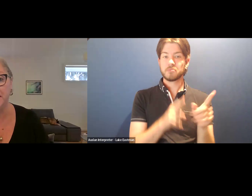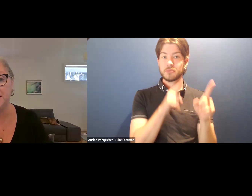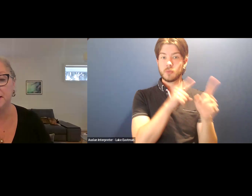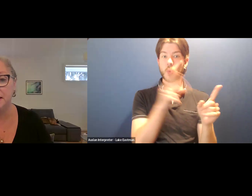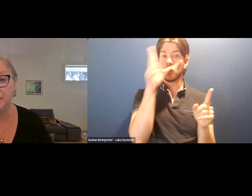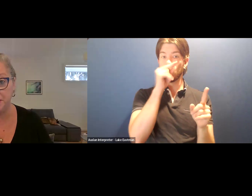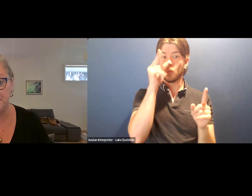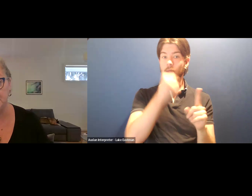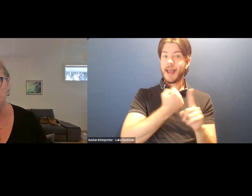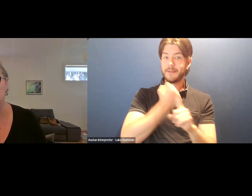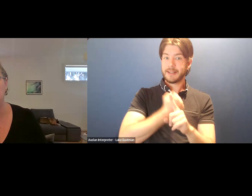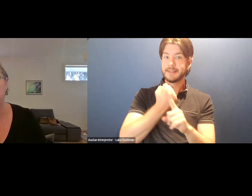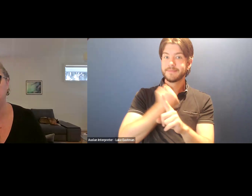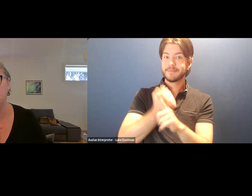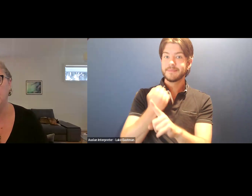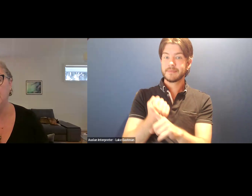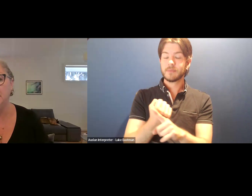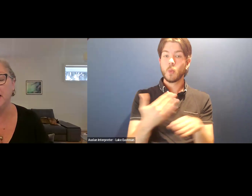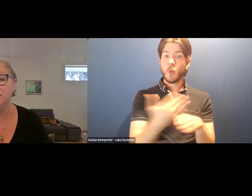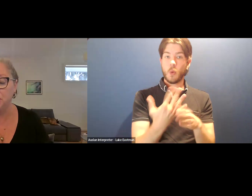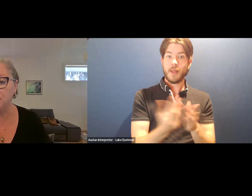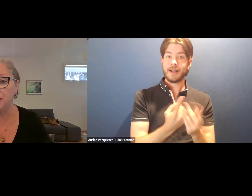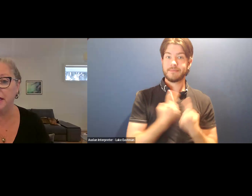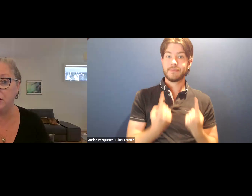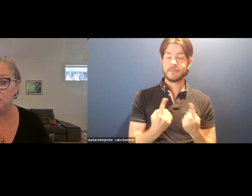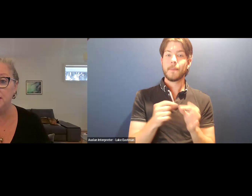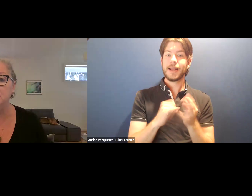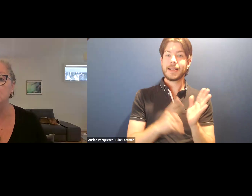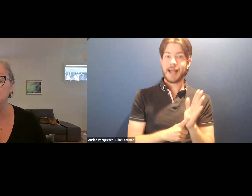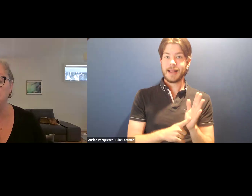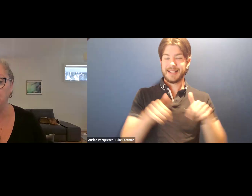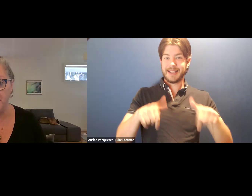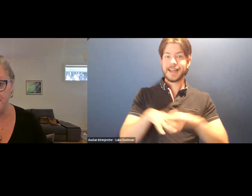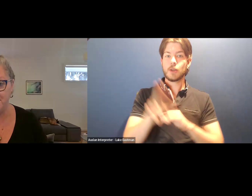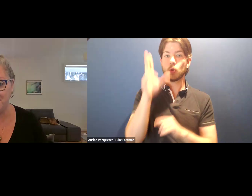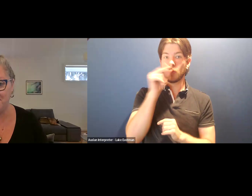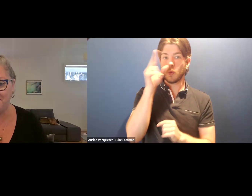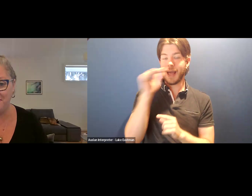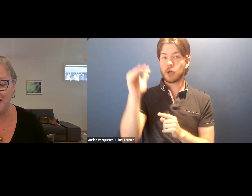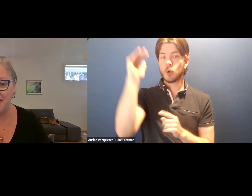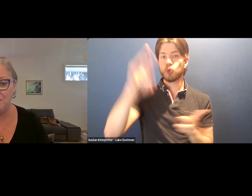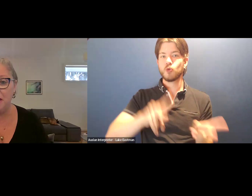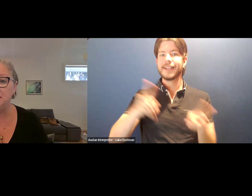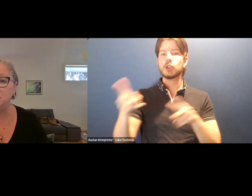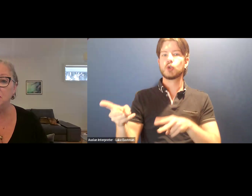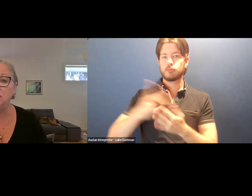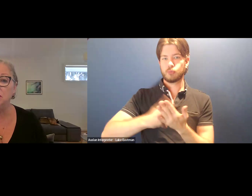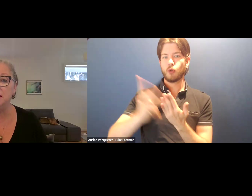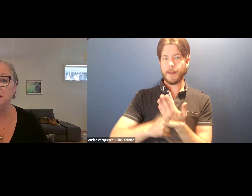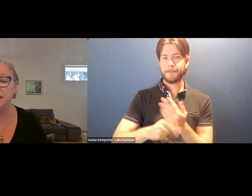with us at BSL in our Youth and Adult Transitions